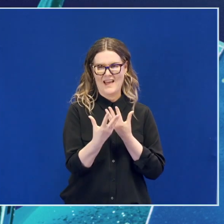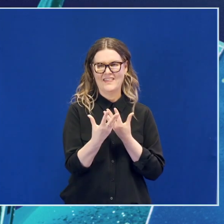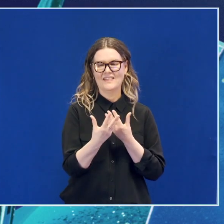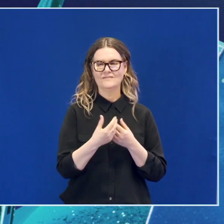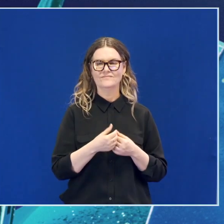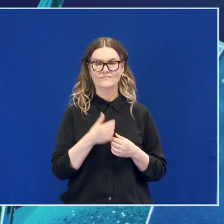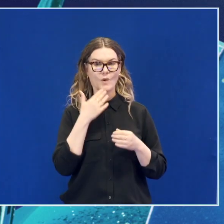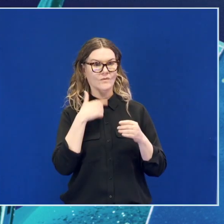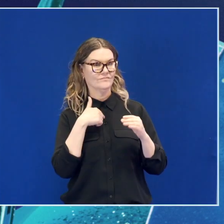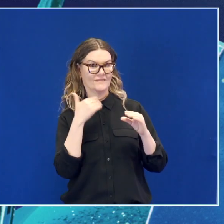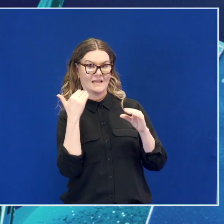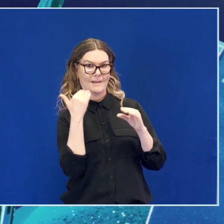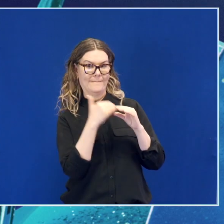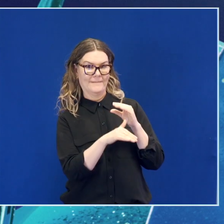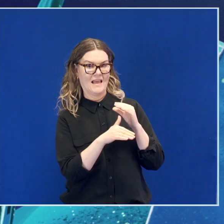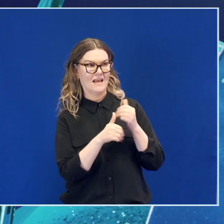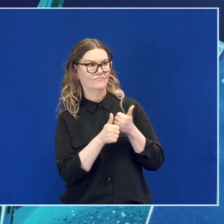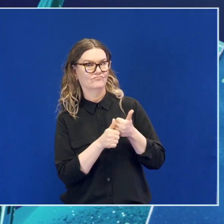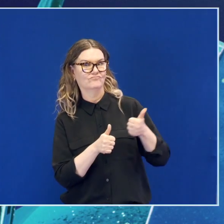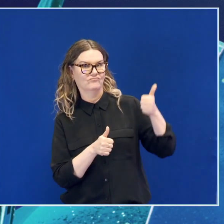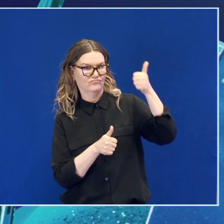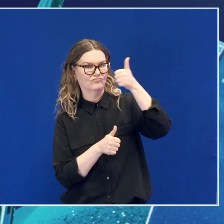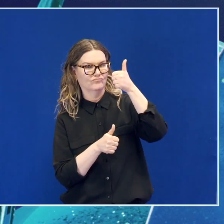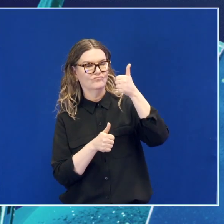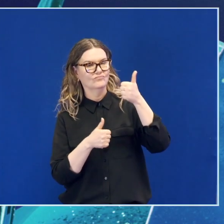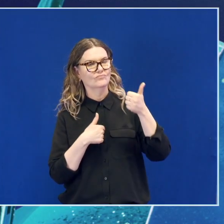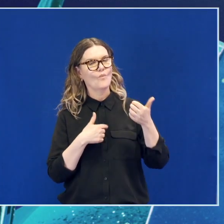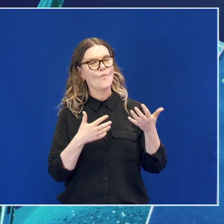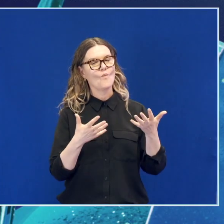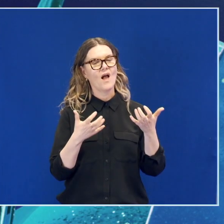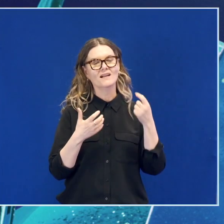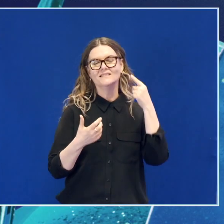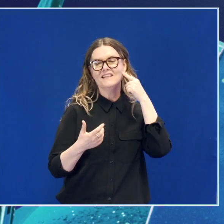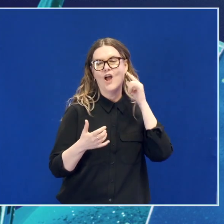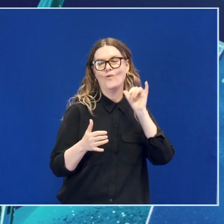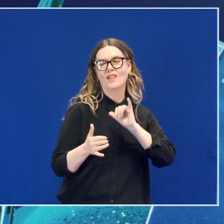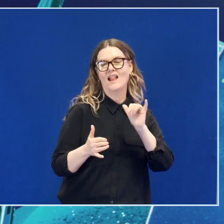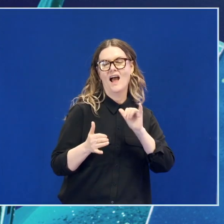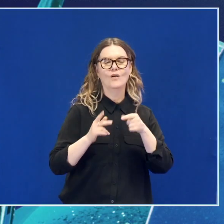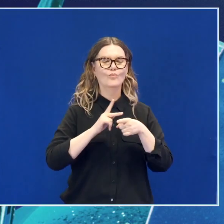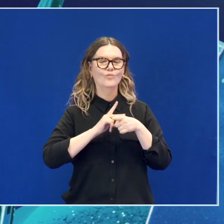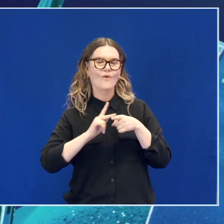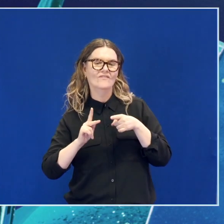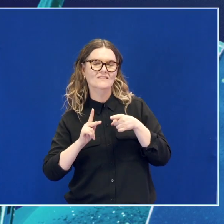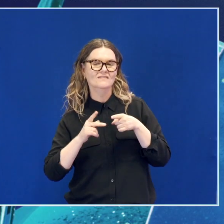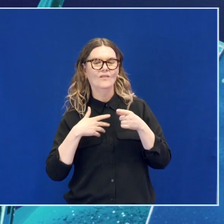I want to sound unassuming and professional. And then I write the email like a doctor writing a prescription.